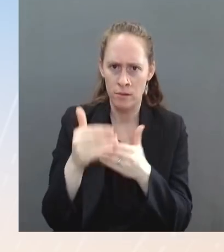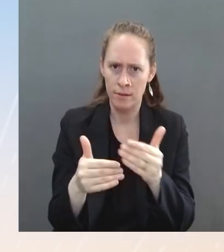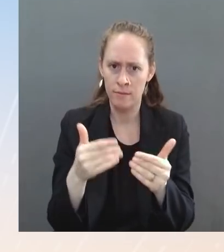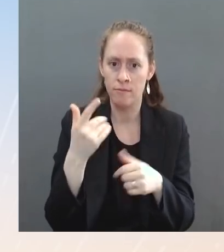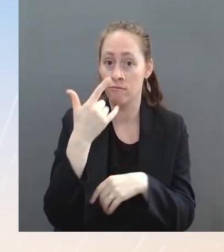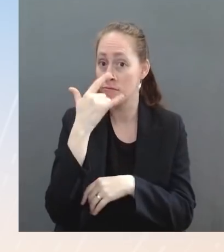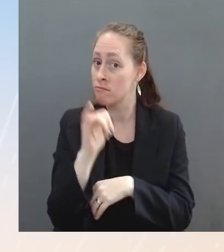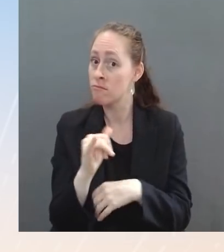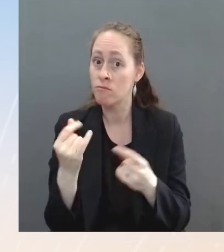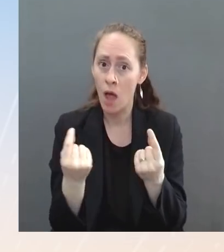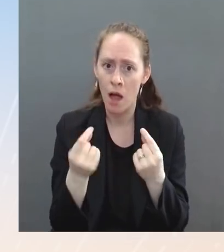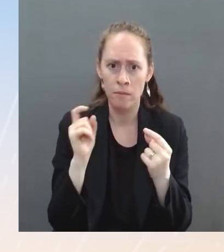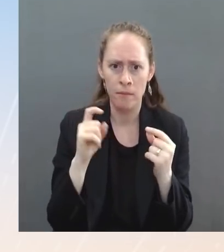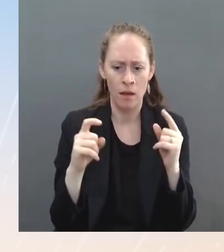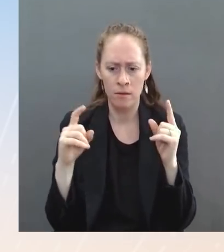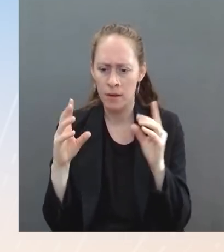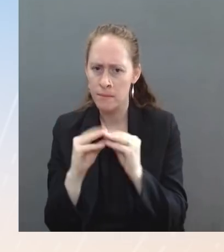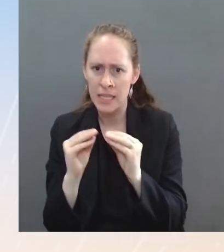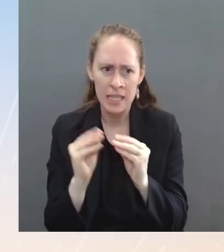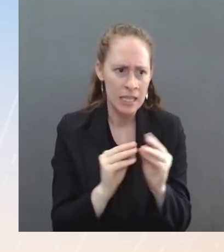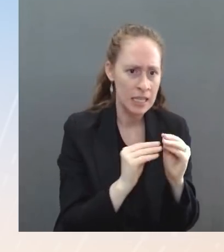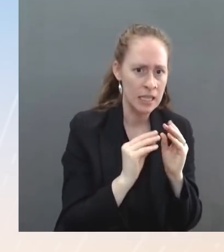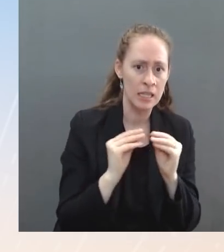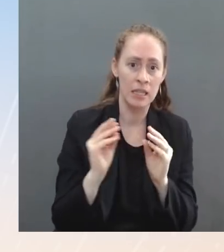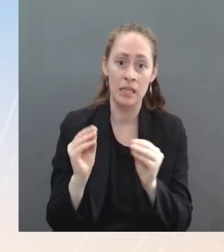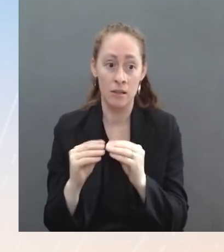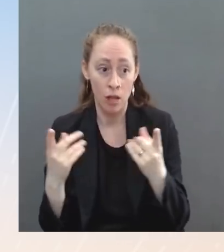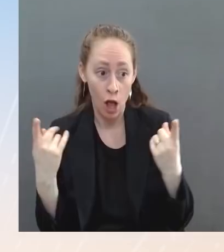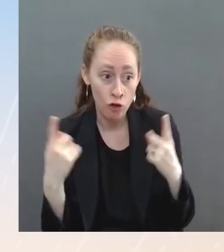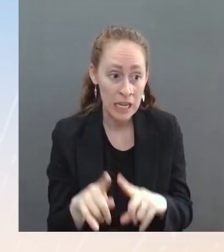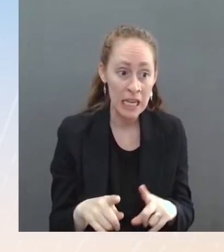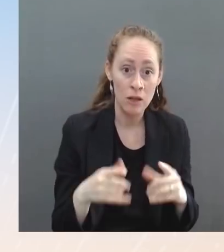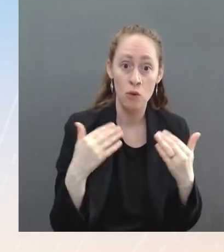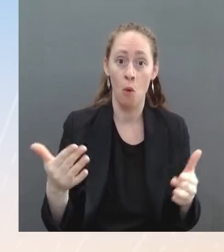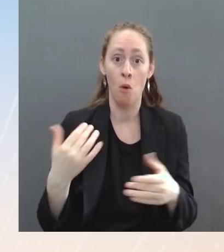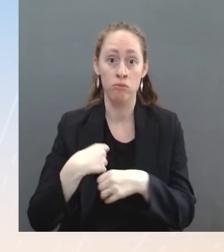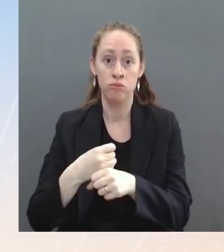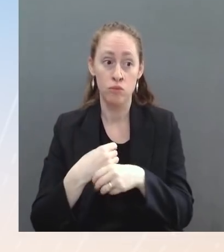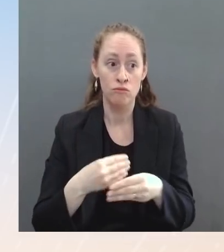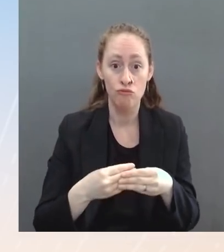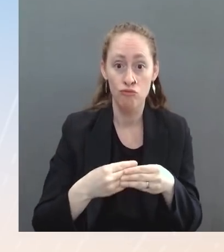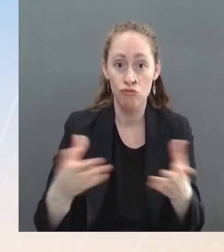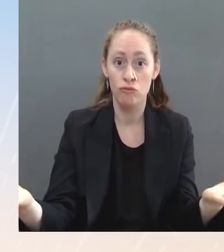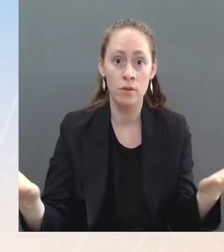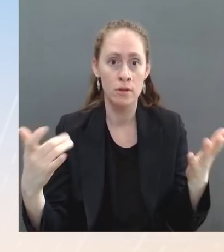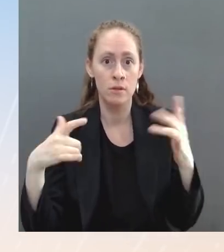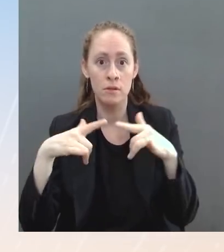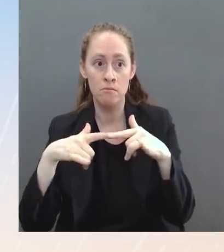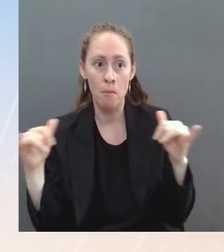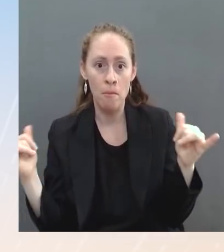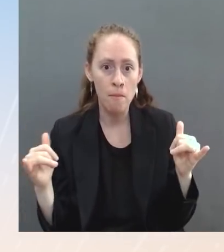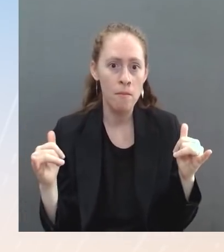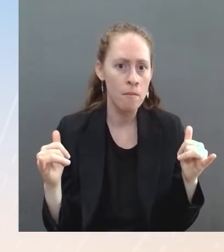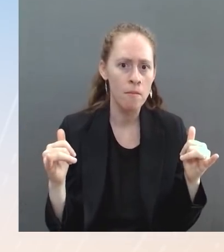and then how much each country will contribute into that. So, that's the process that will --